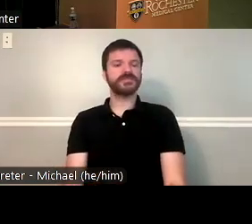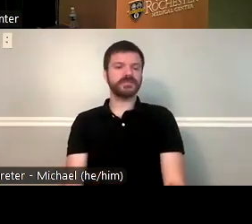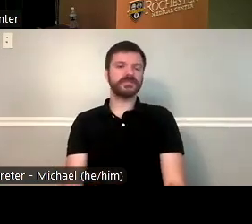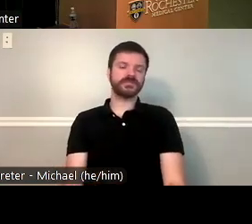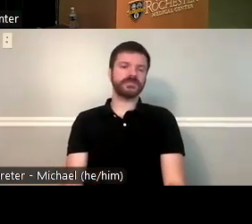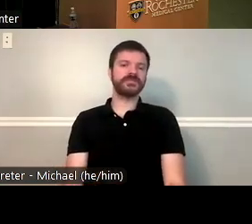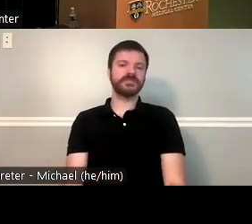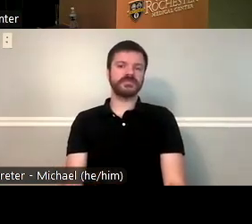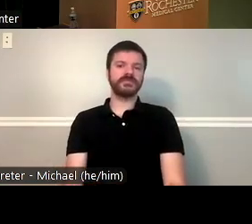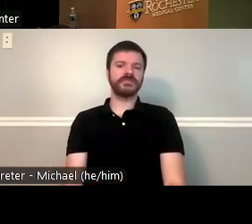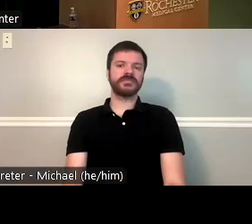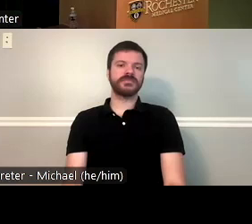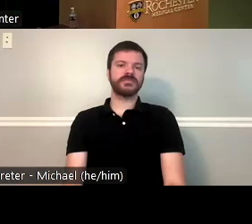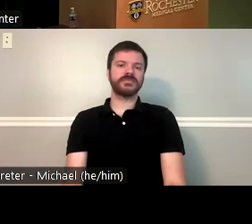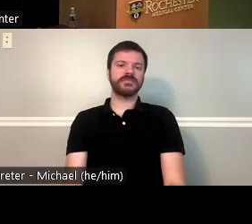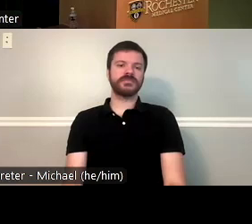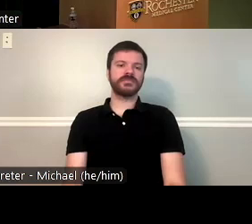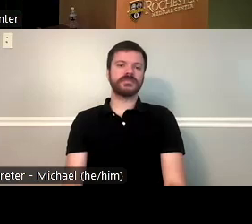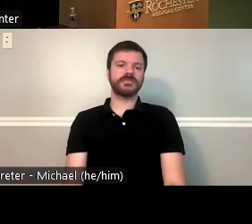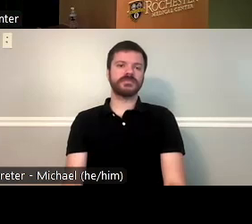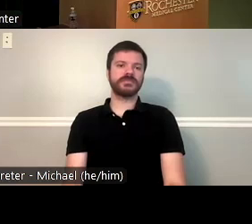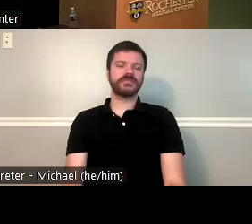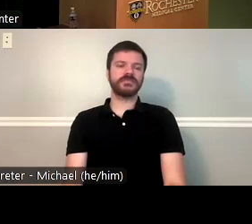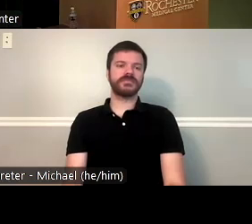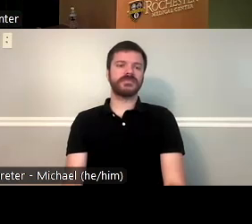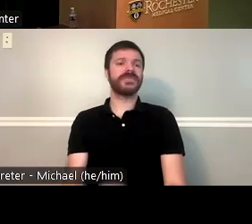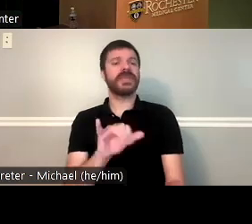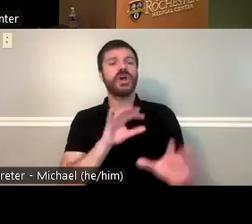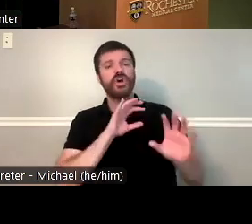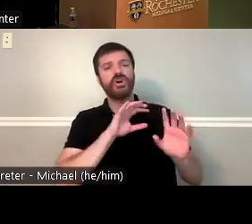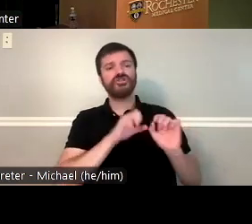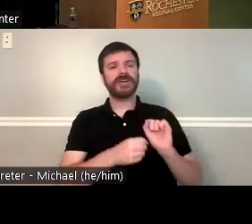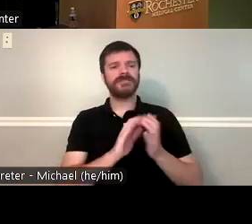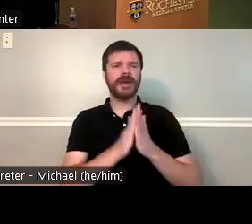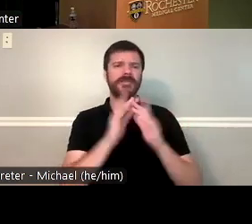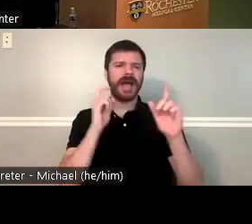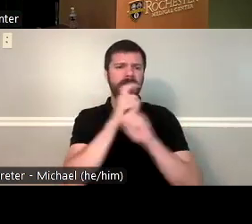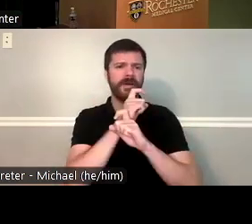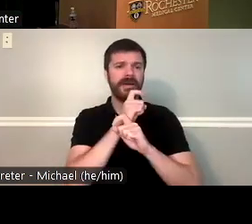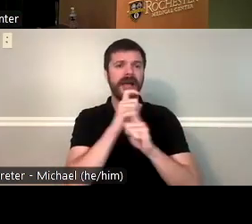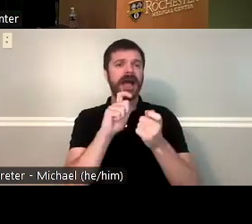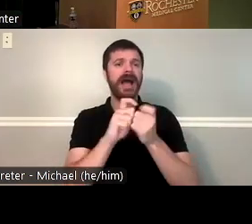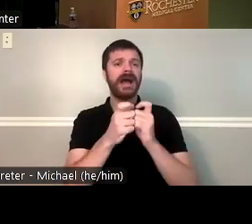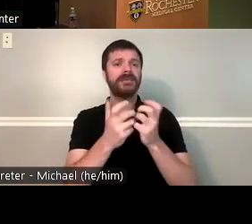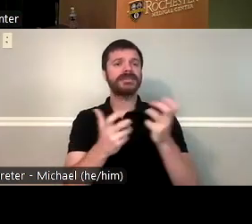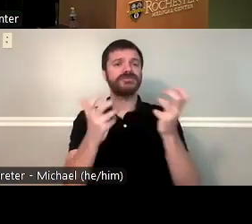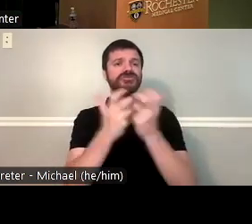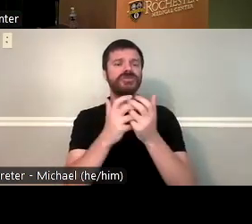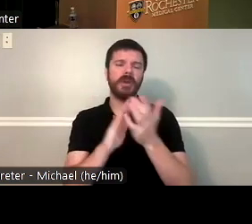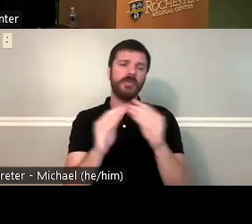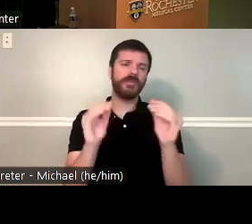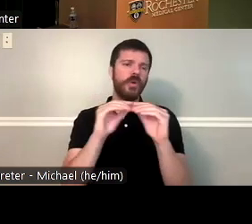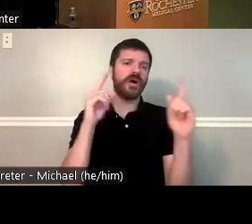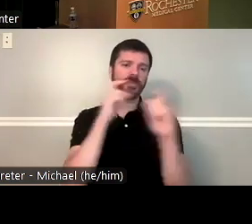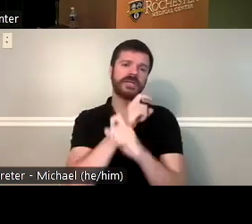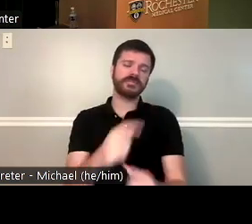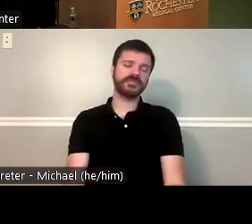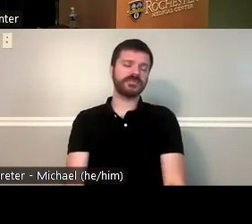make the adaptation the grief complicated and the adaptation more complicated um so it may